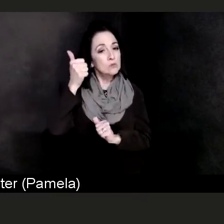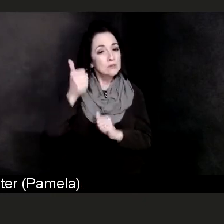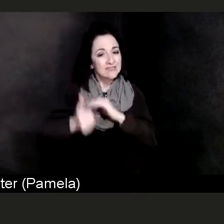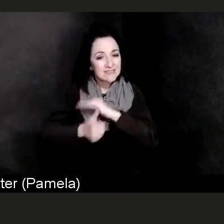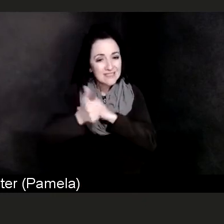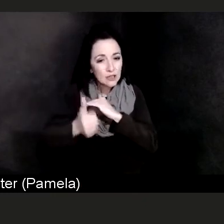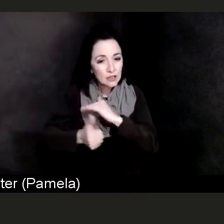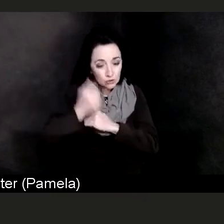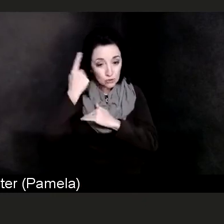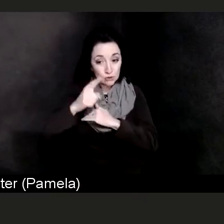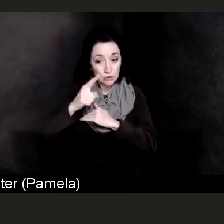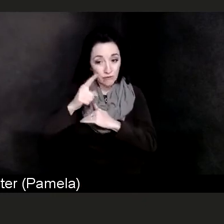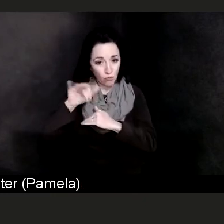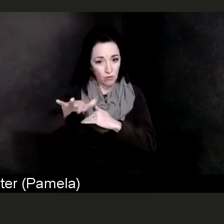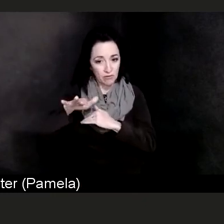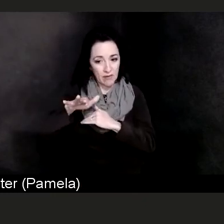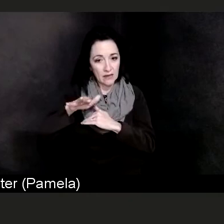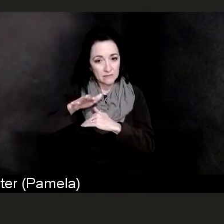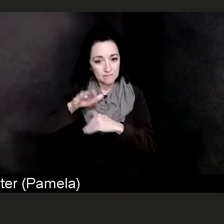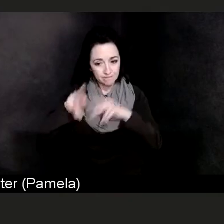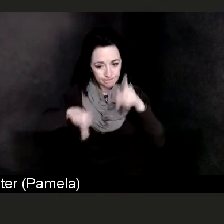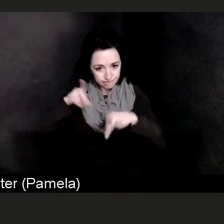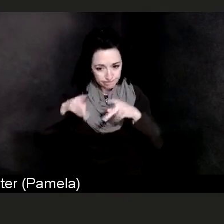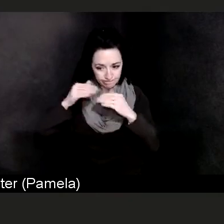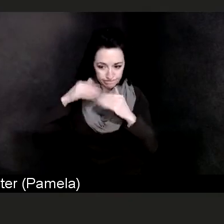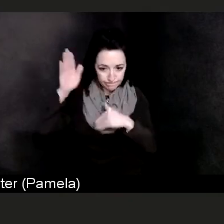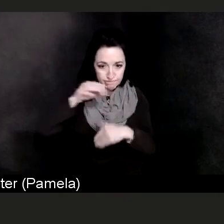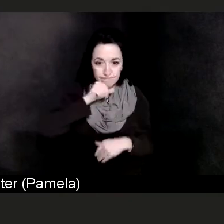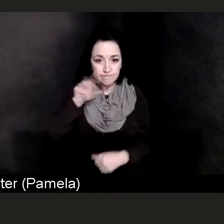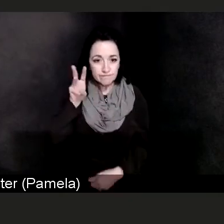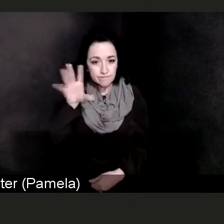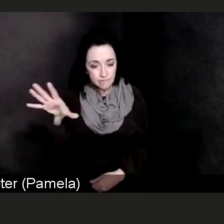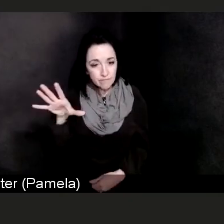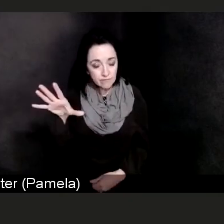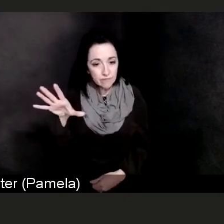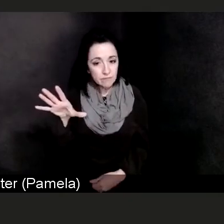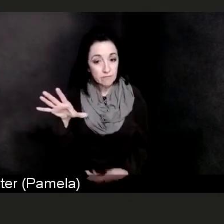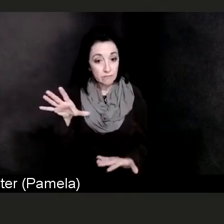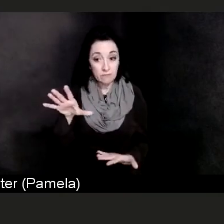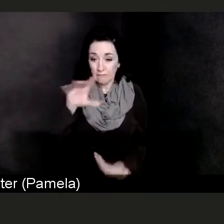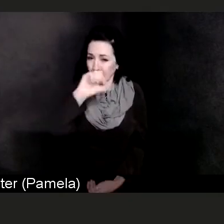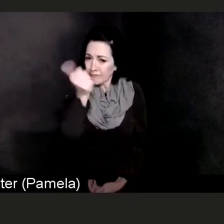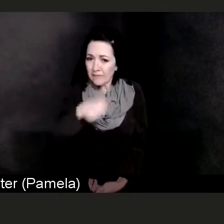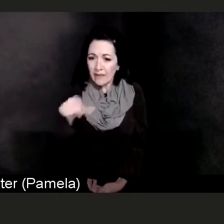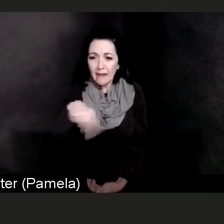And we open that list to everybody, so that we can make sure